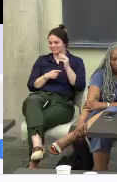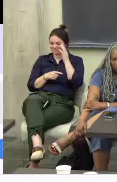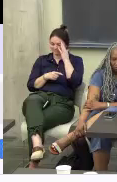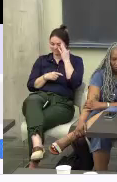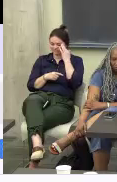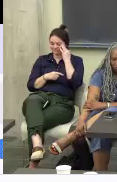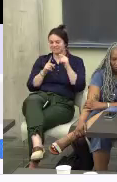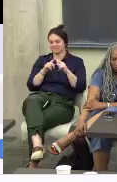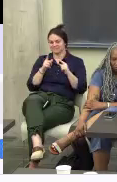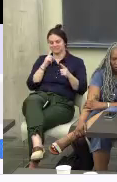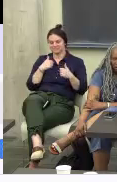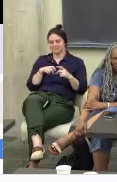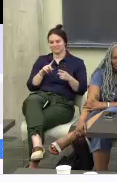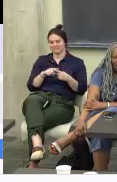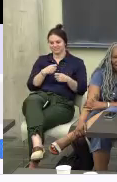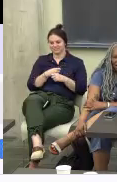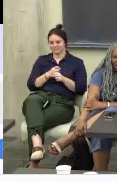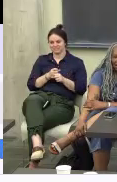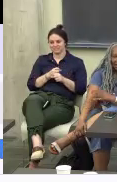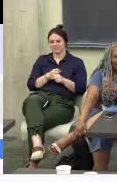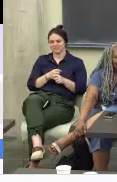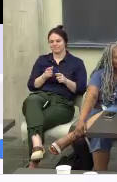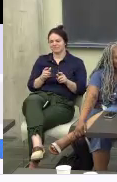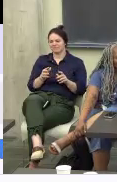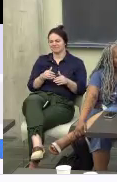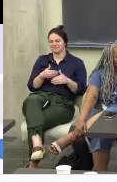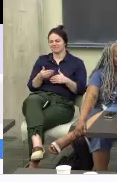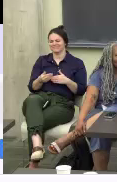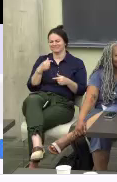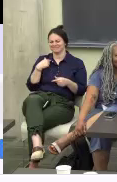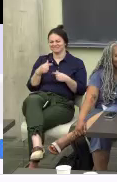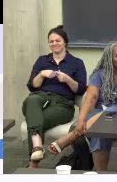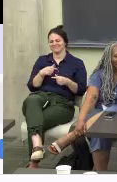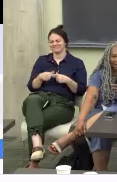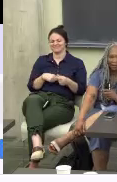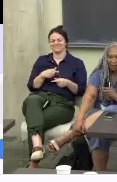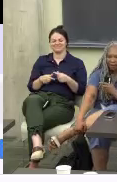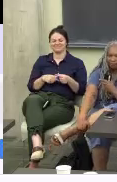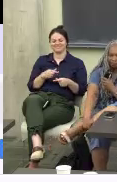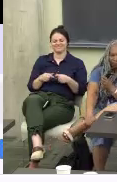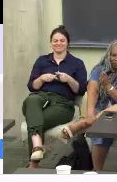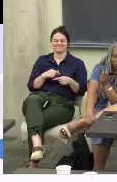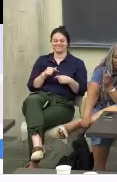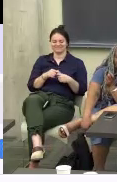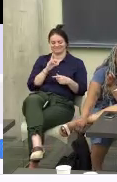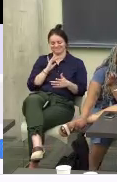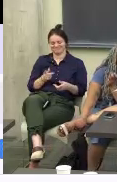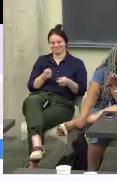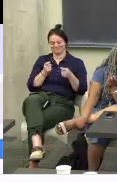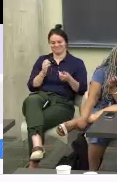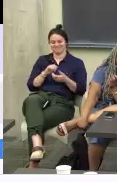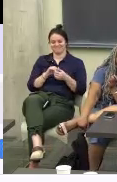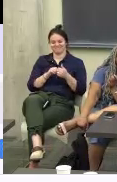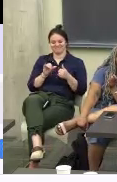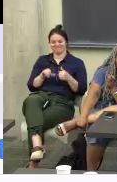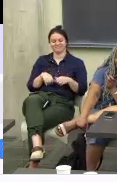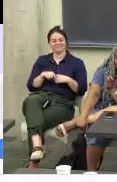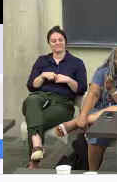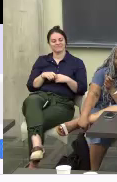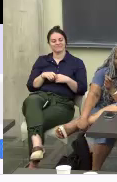And how do we do that? And sort of thinking about You know, like who's next and who